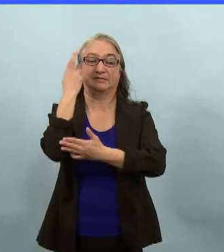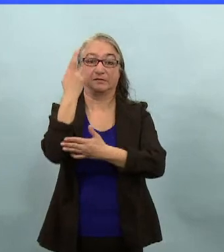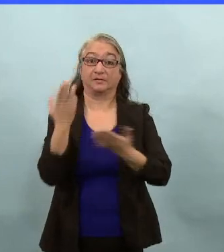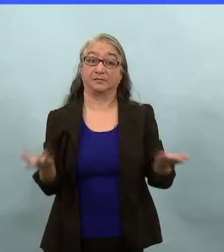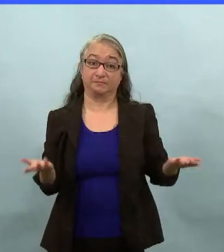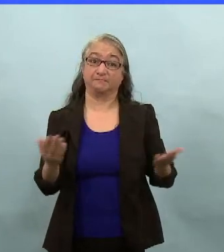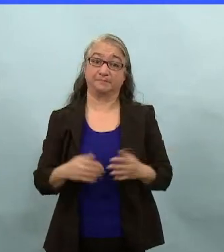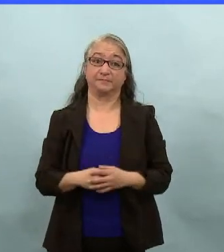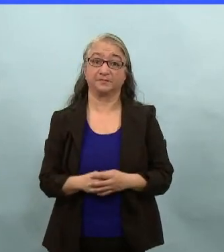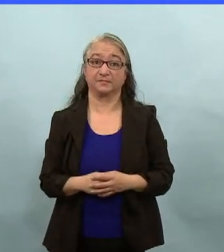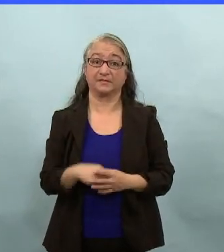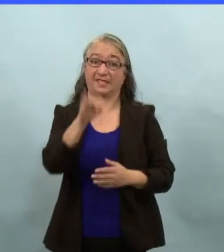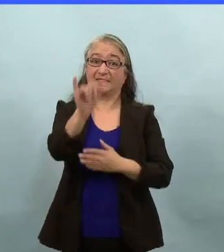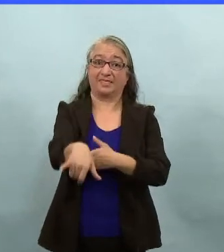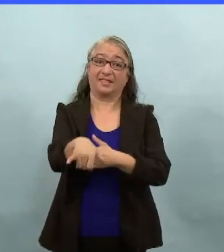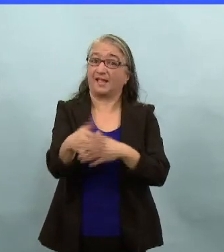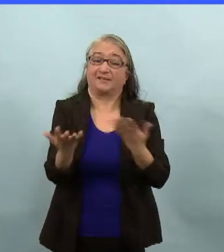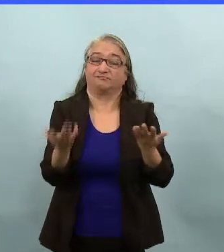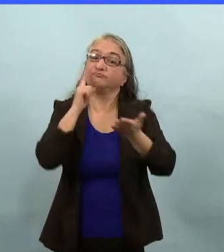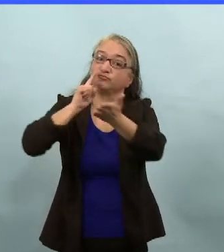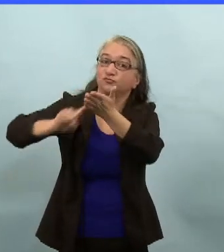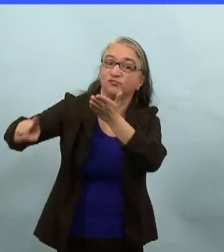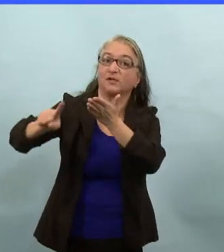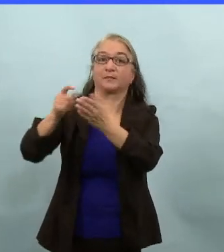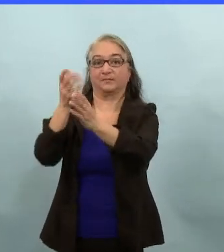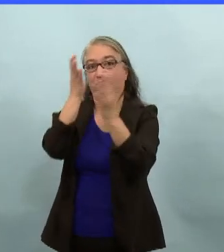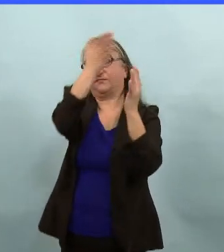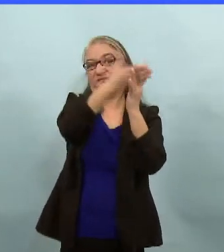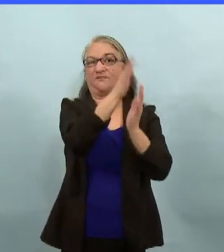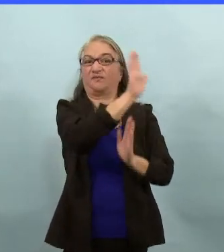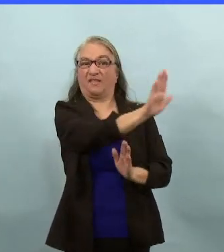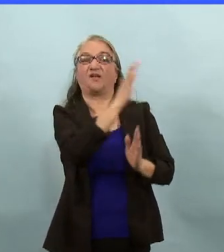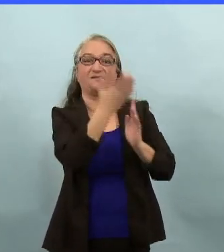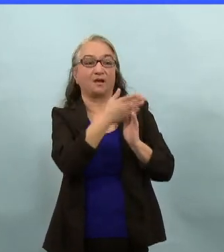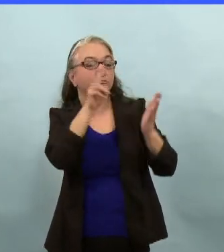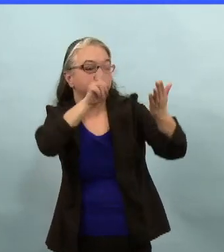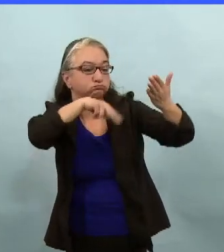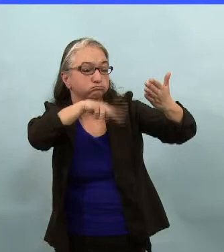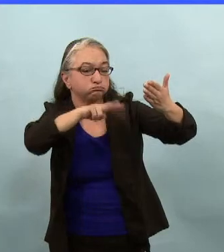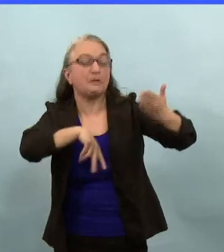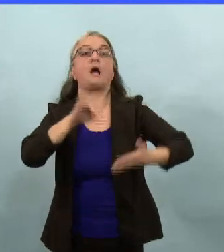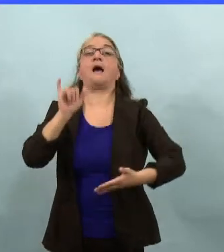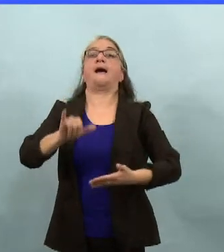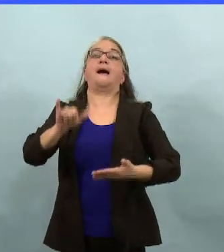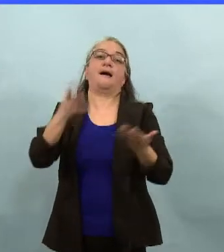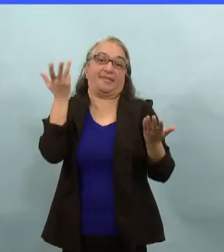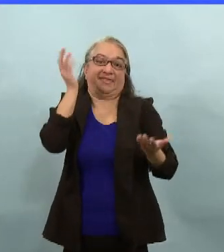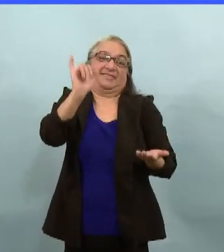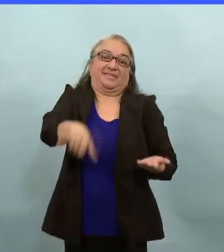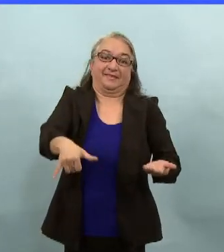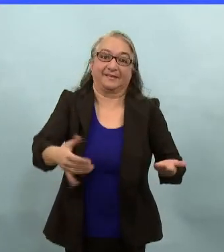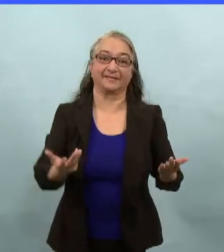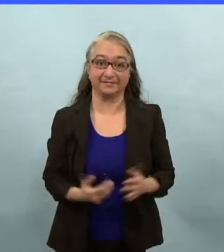that is chart reviews that's not just anecdotal information so we are doing chart by chart reviews